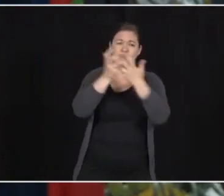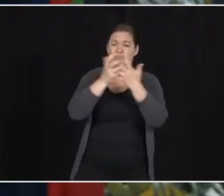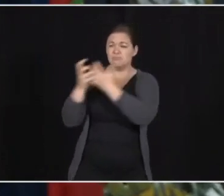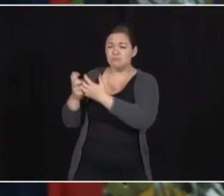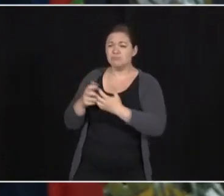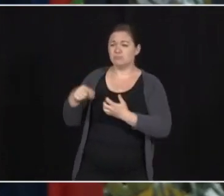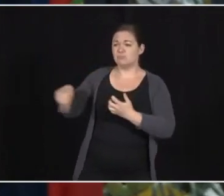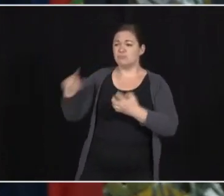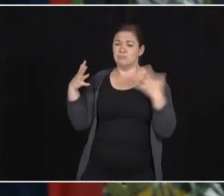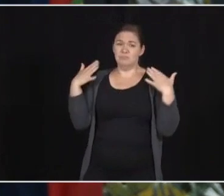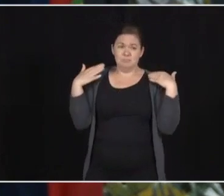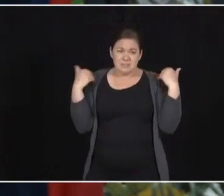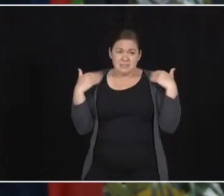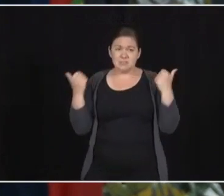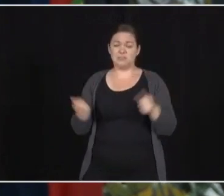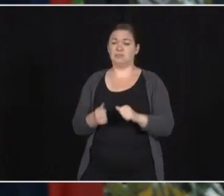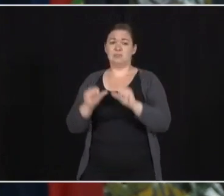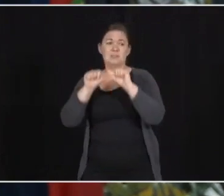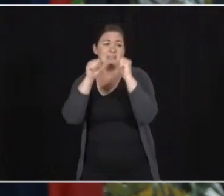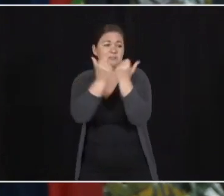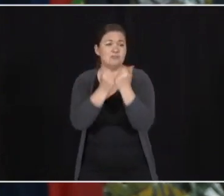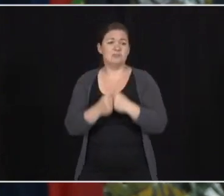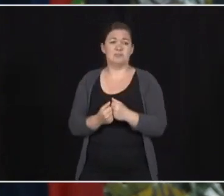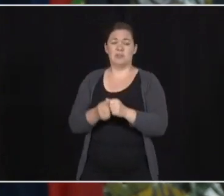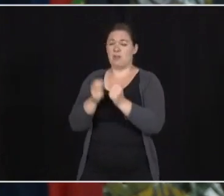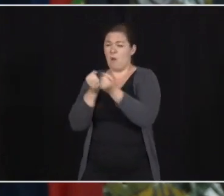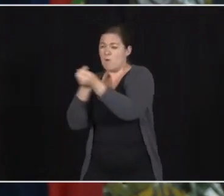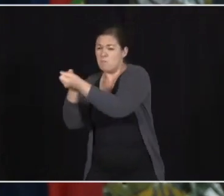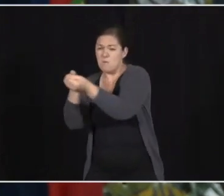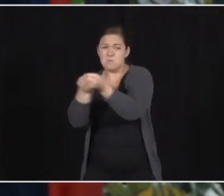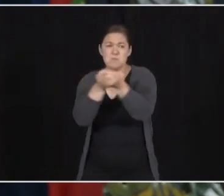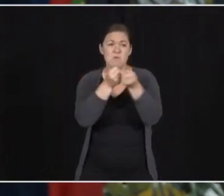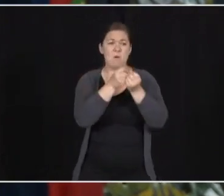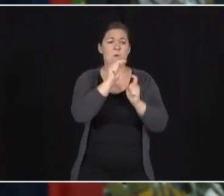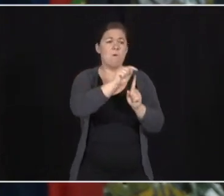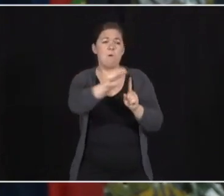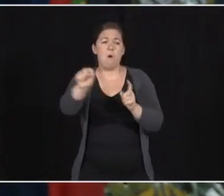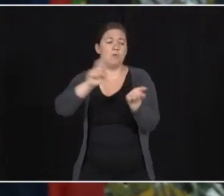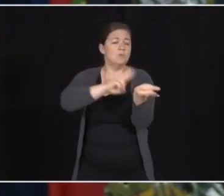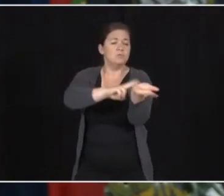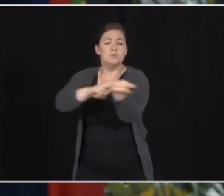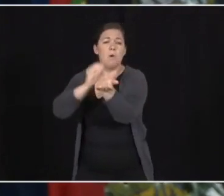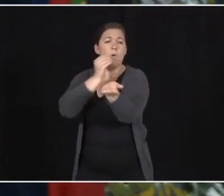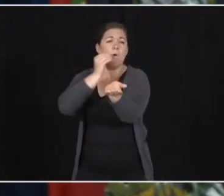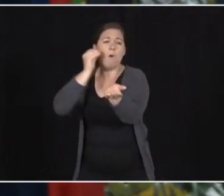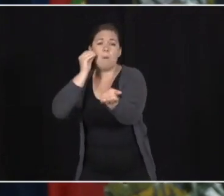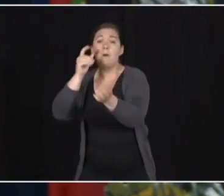in need. Homes identified for support are those struggling